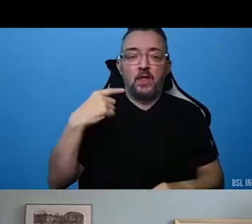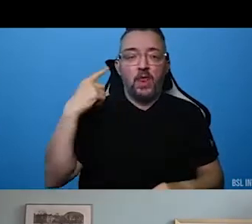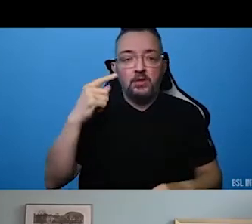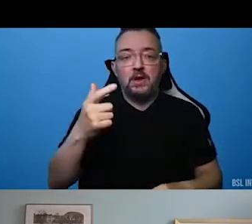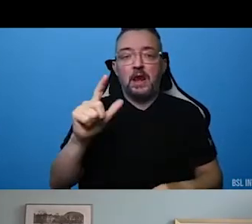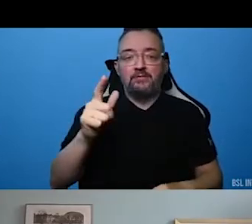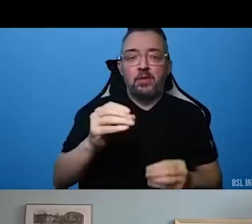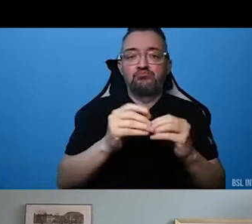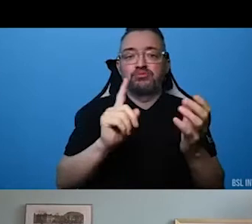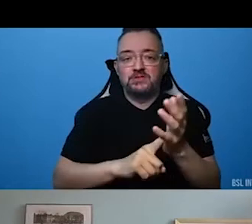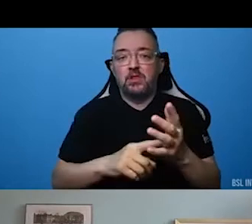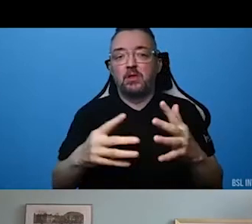Whitehaven combined.